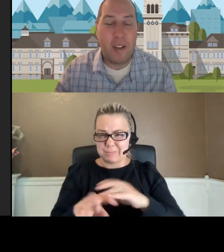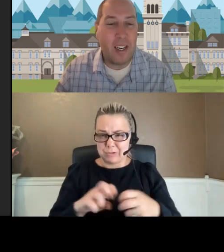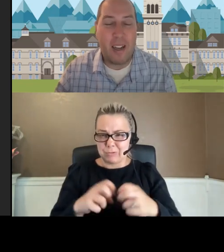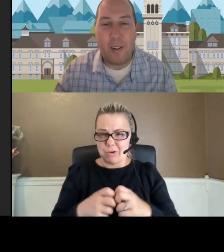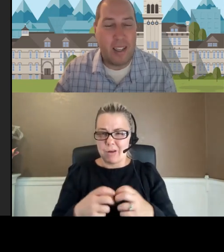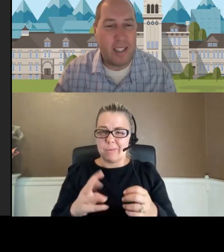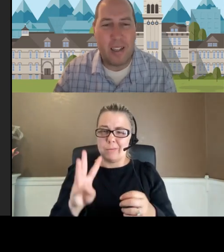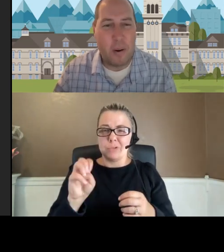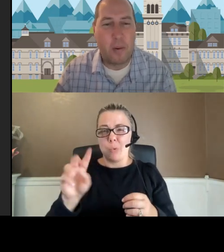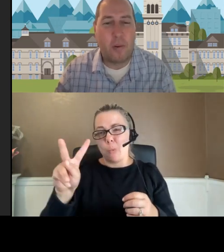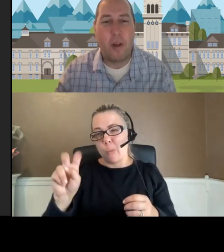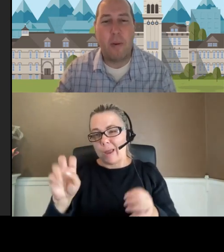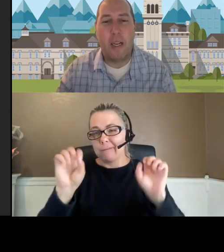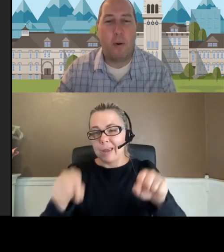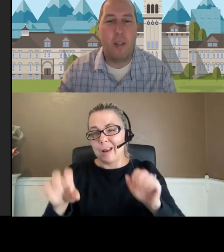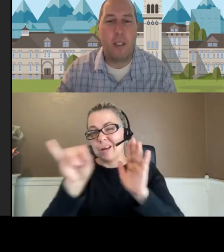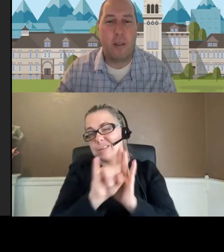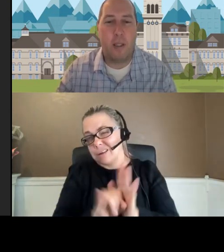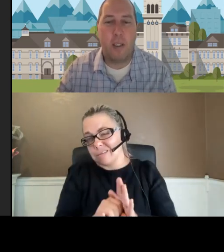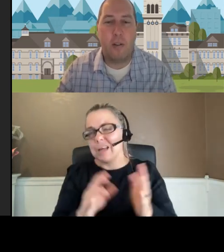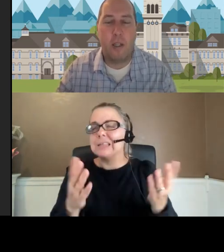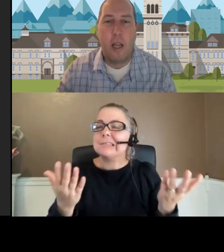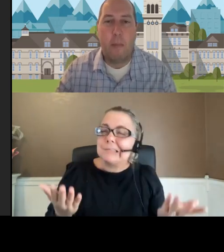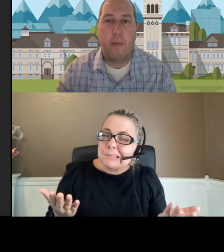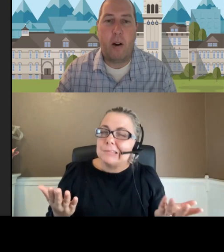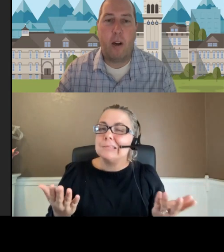WAVE can identify things that it knows are going to be keyboard accessibility issues, but very